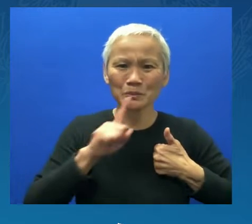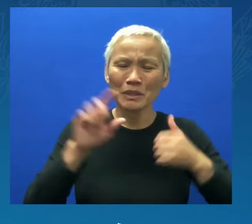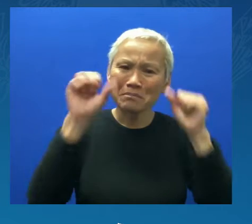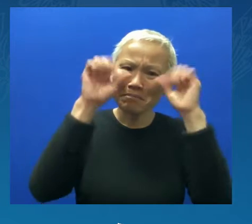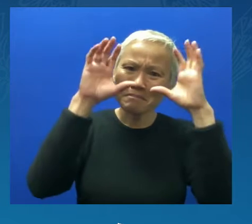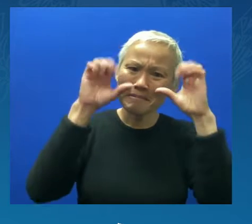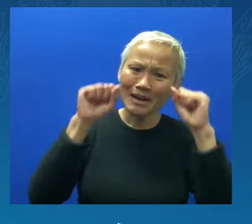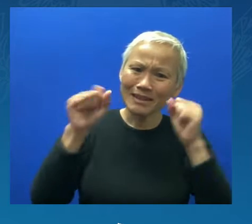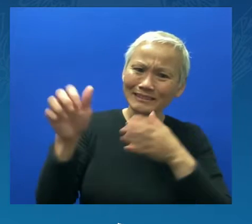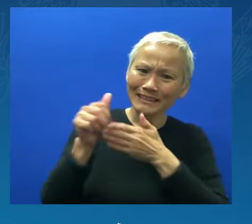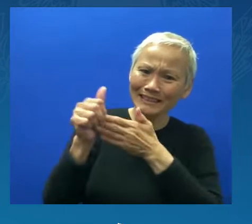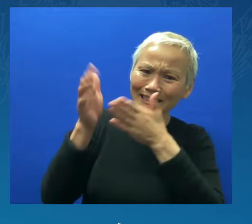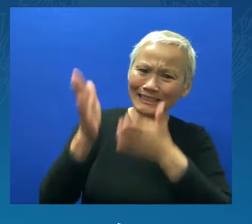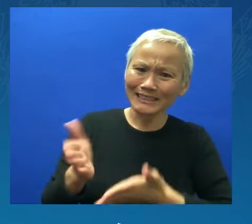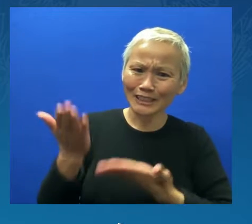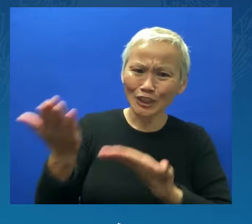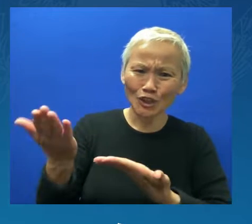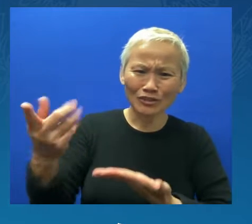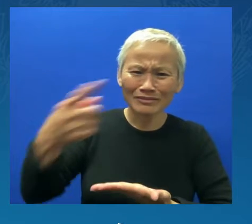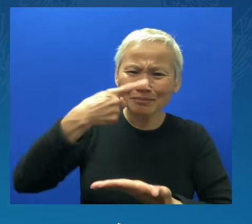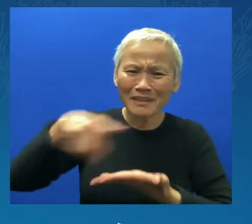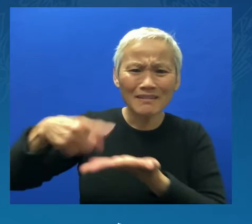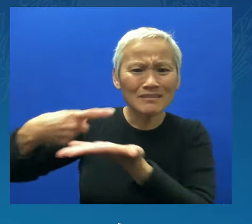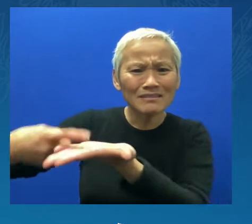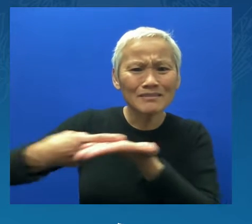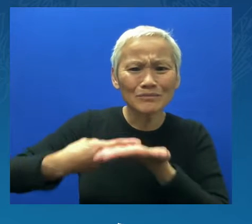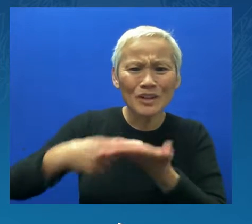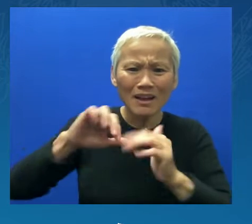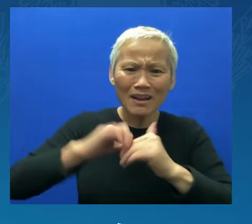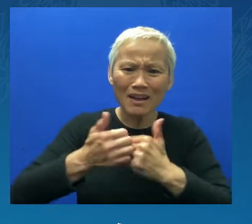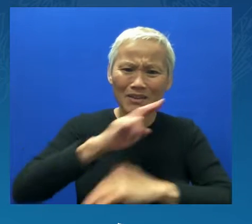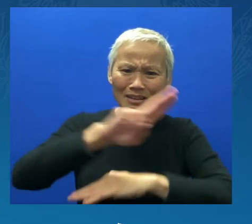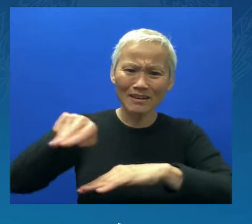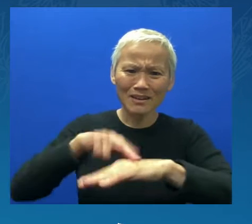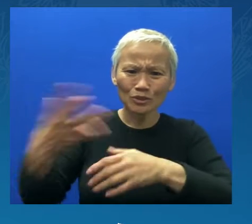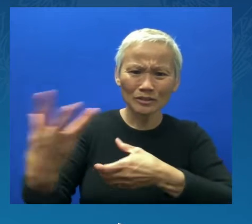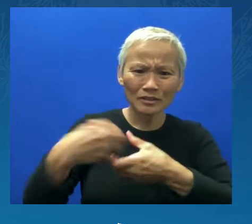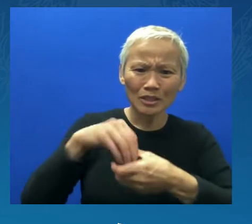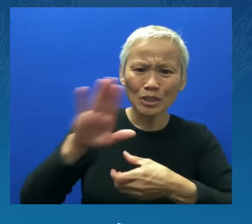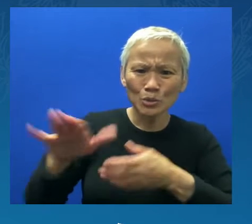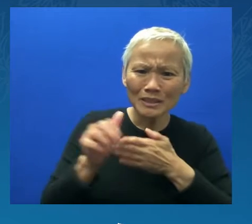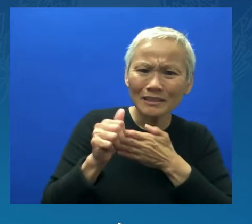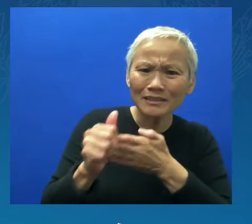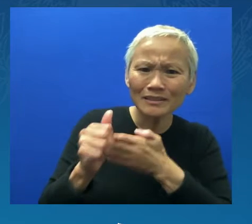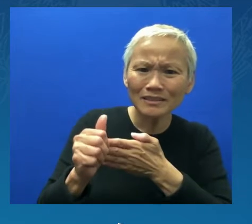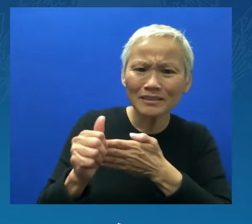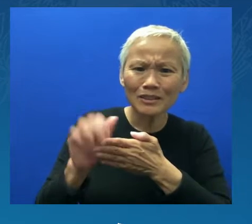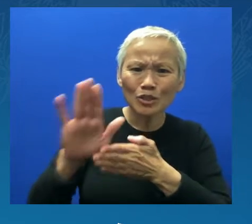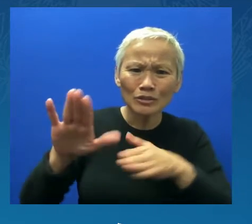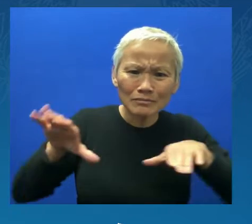how, frankly, that comes so naturally to you, and the important impact you're having across the country? The Vice President: Yes.